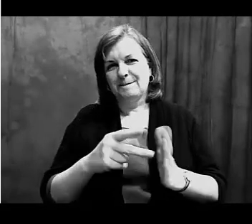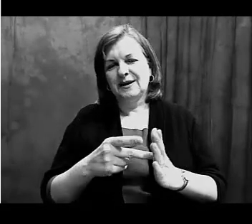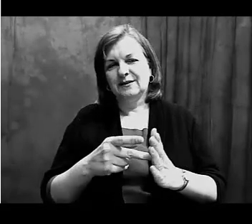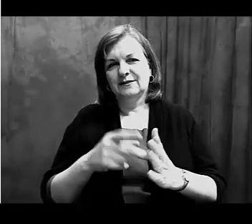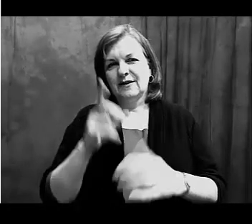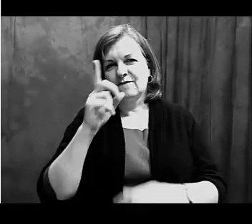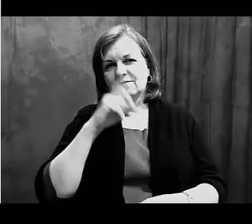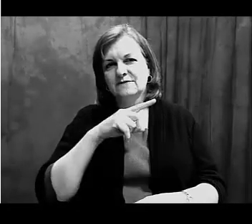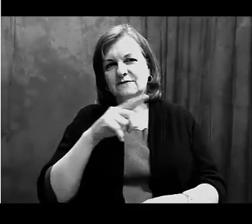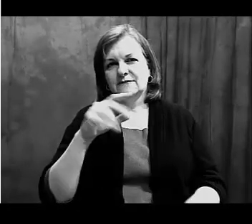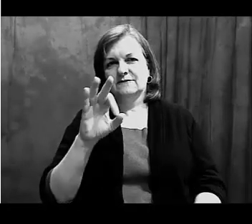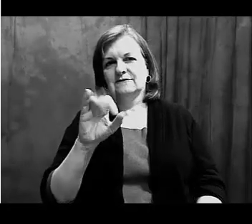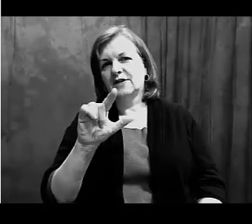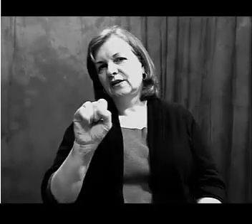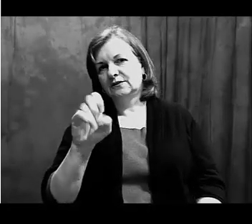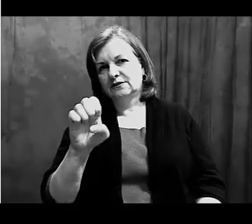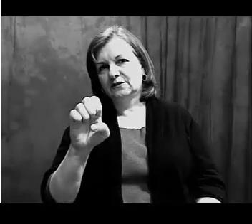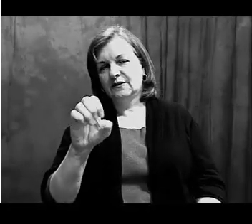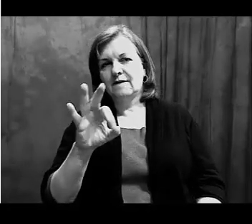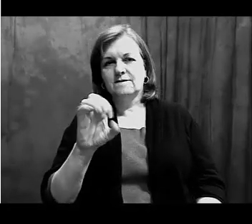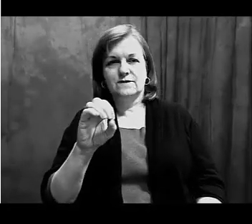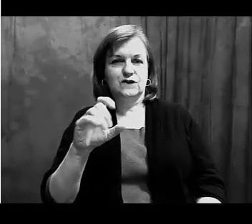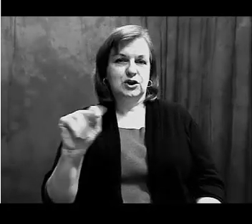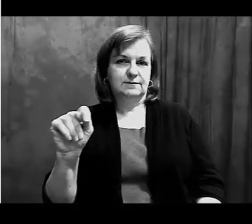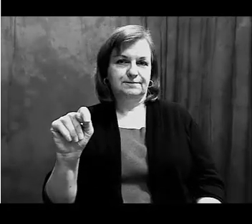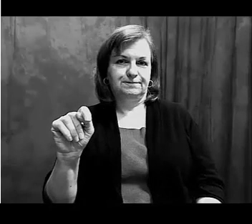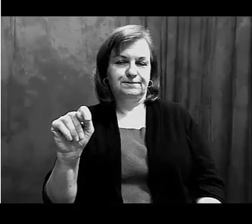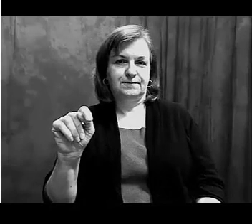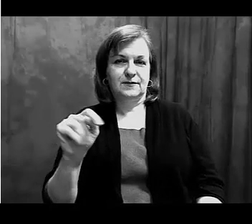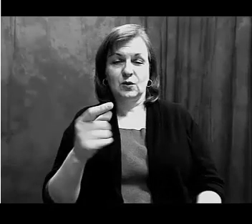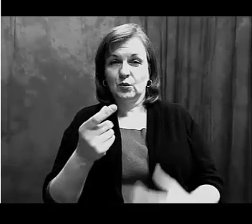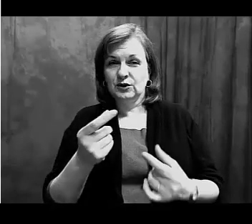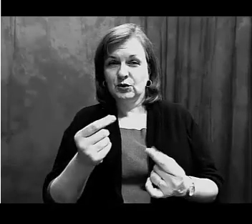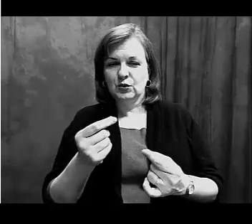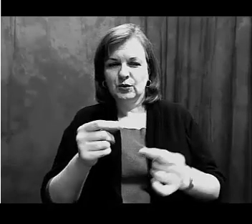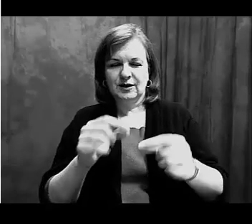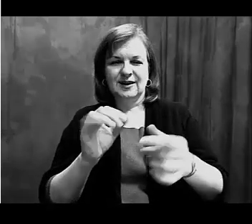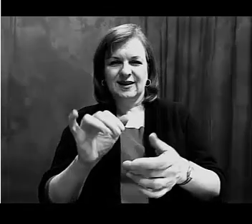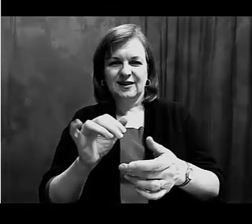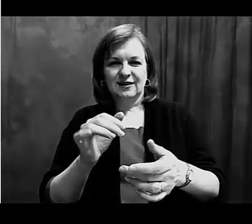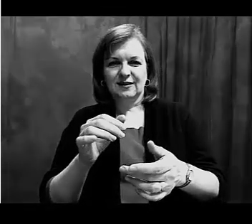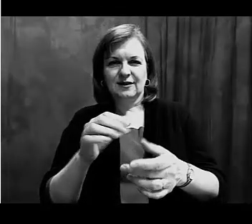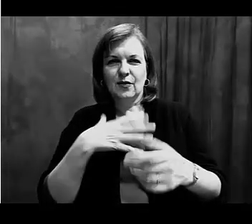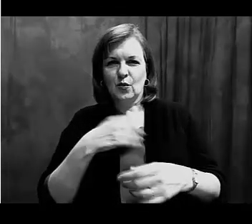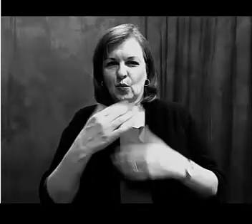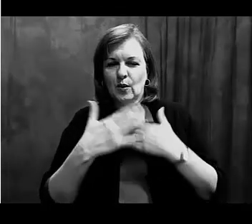podia or a "false foot"